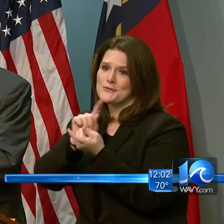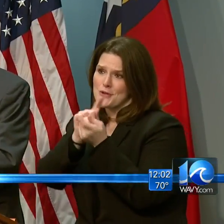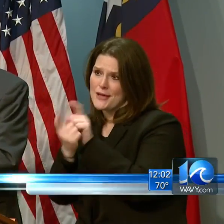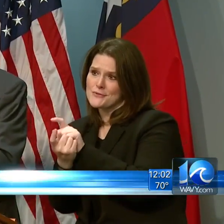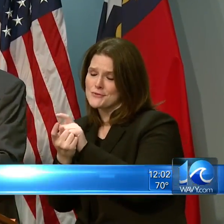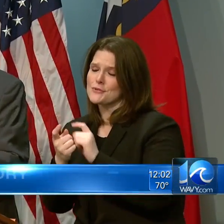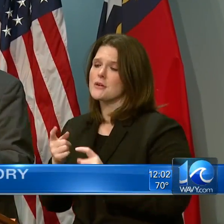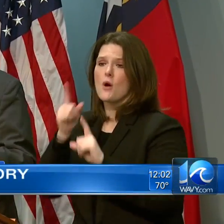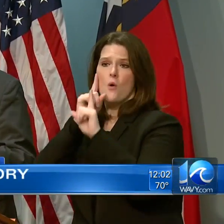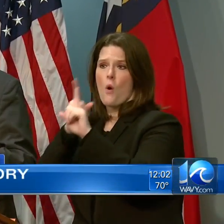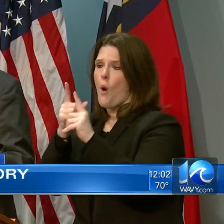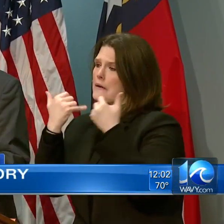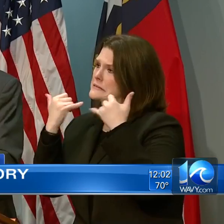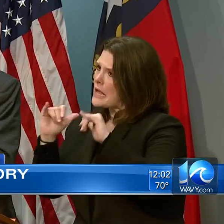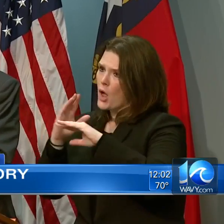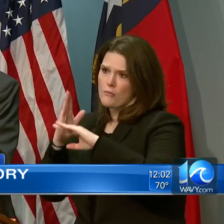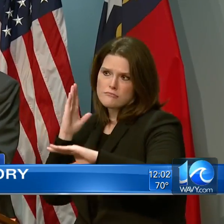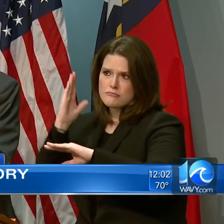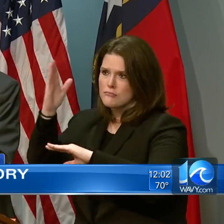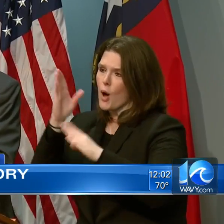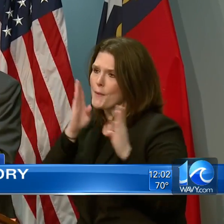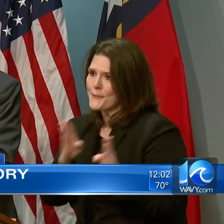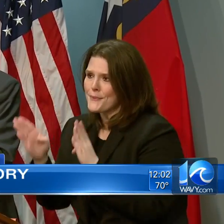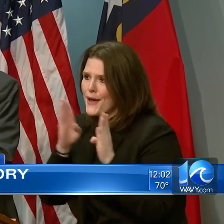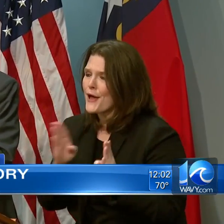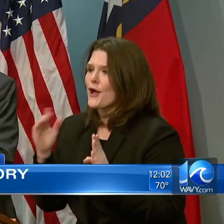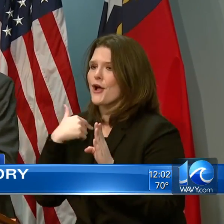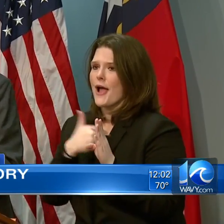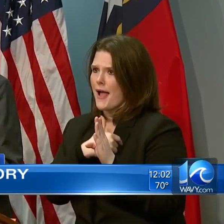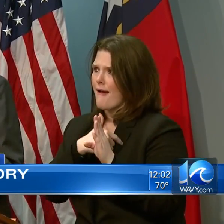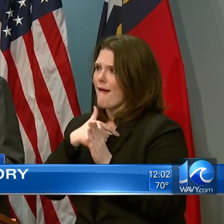7;59 "OUR GOAL IS TO CONTINUE TO BE OVER PREPARED AND UNDERWHELMED AND THAT'S EXACTLY WHAT WE'RE